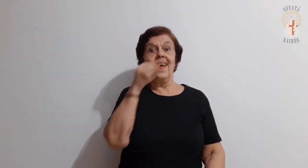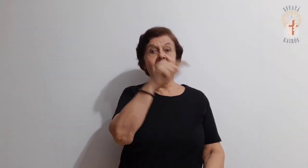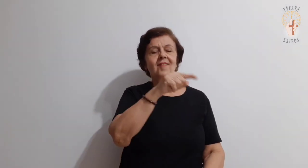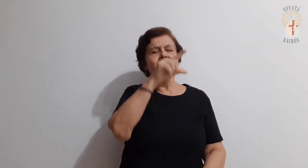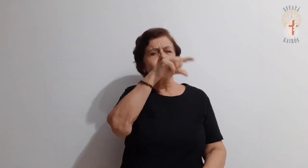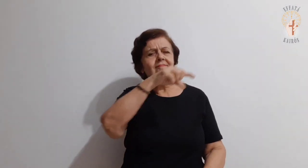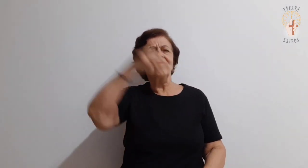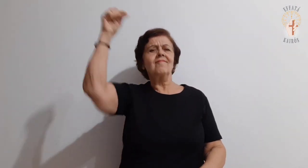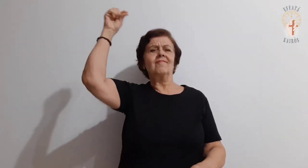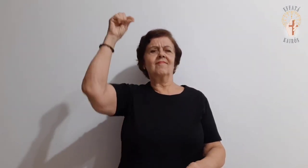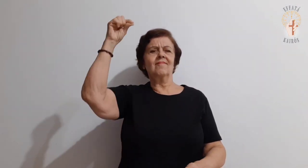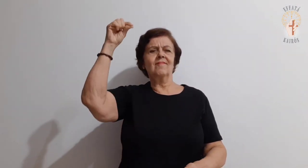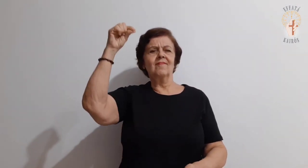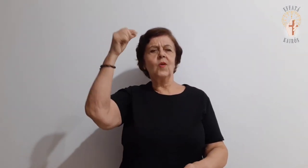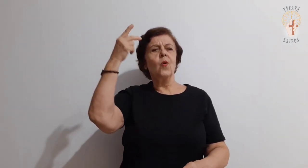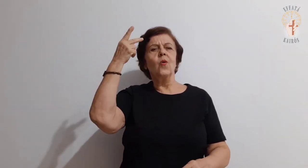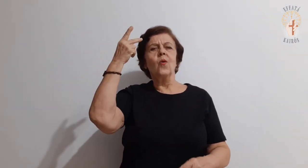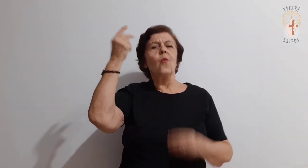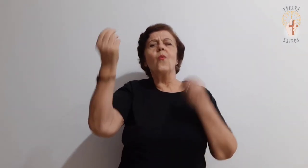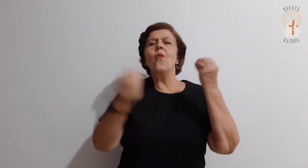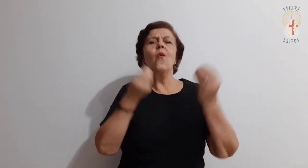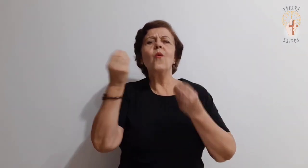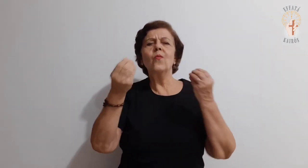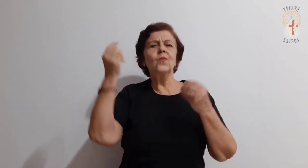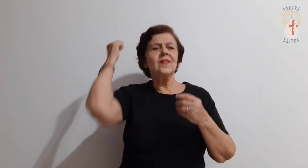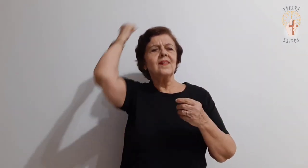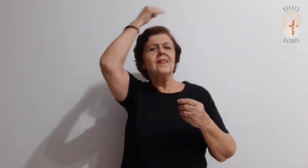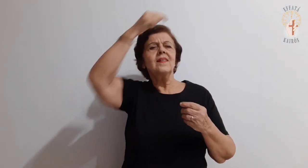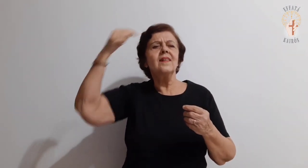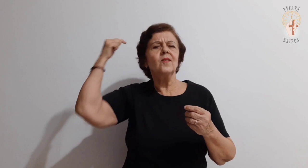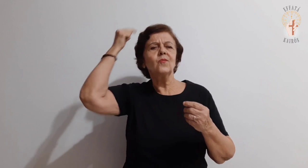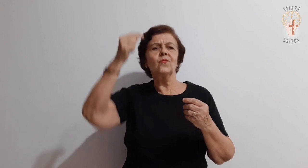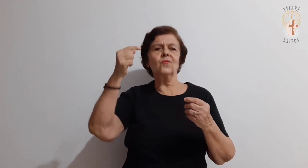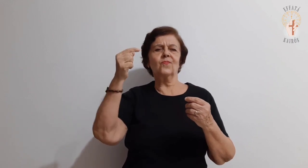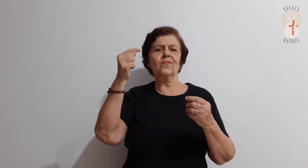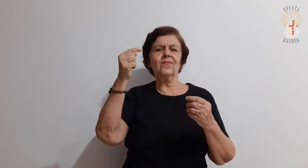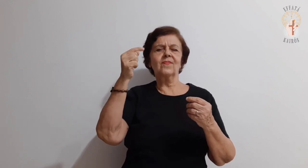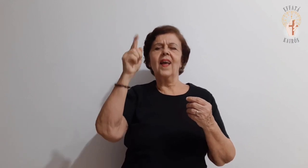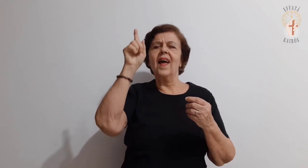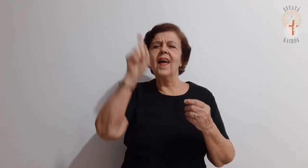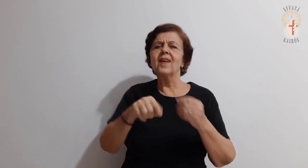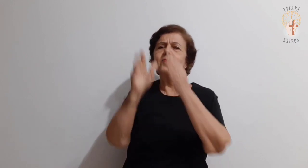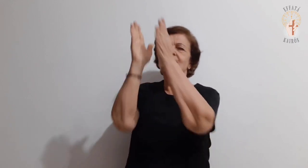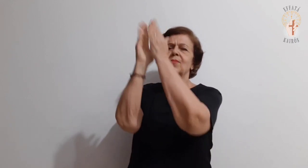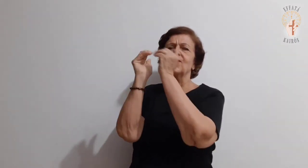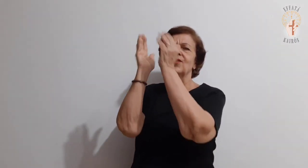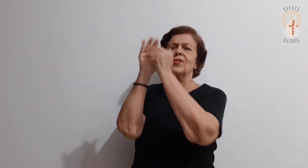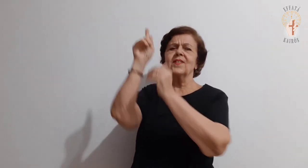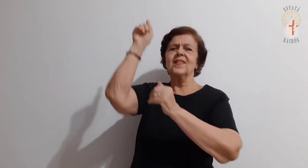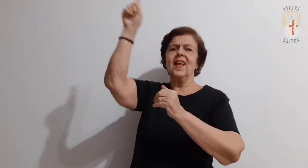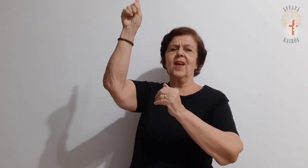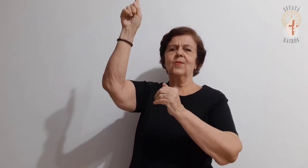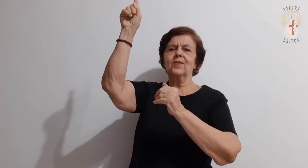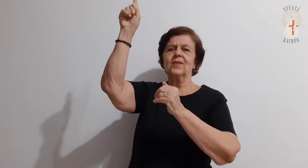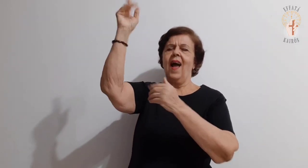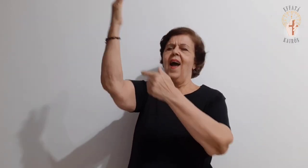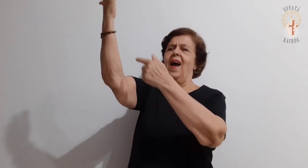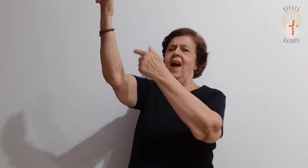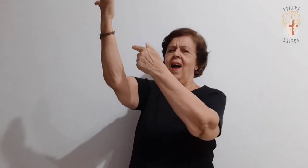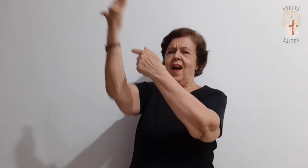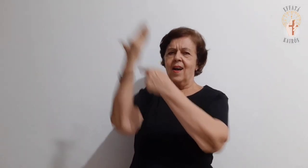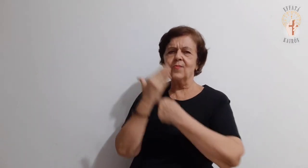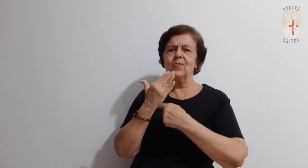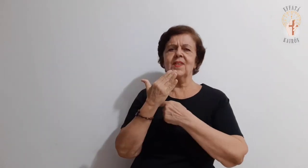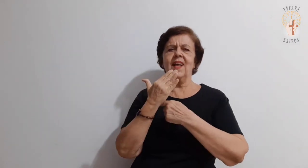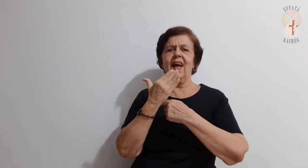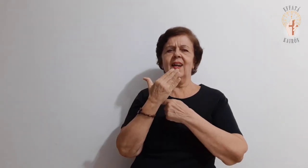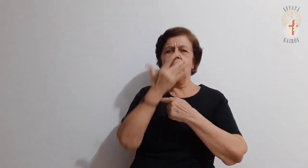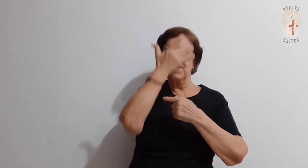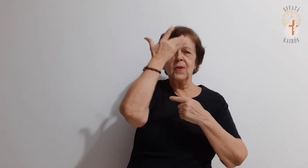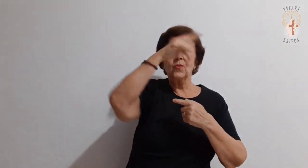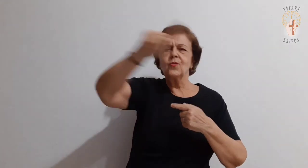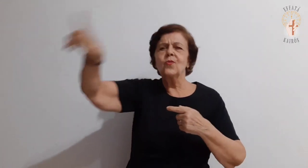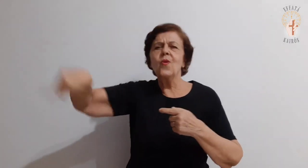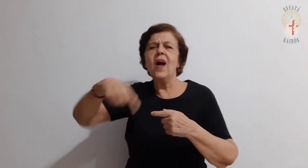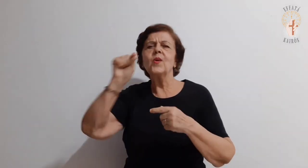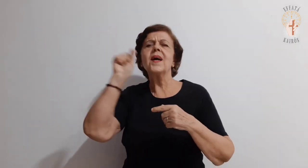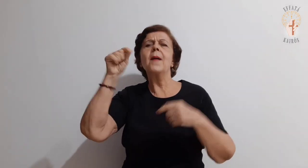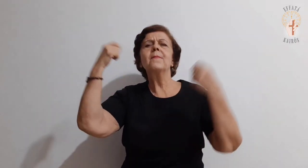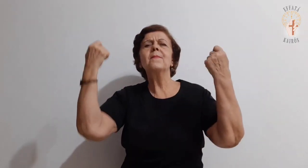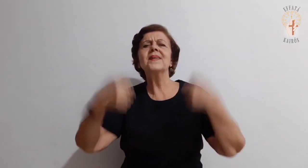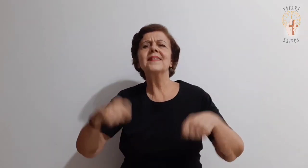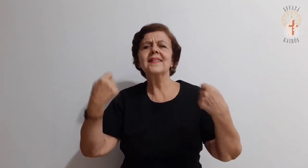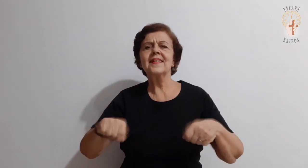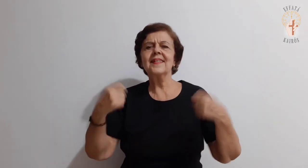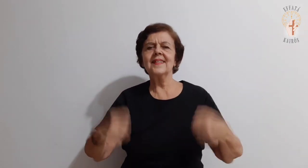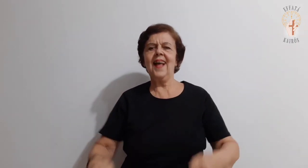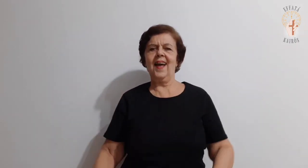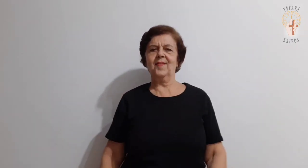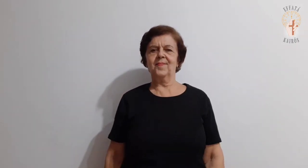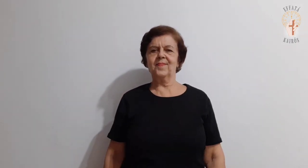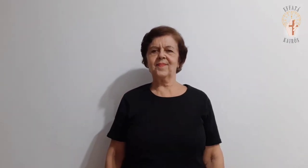He is invoked as the saint who intercedes for God for all our needs.